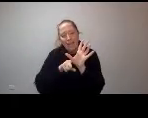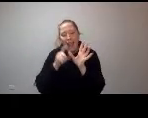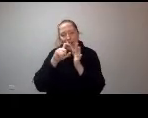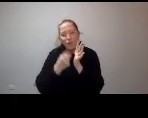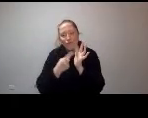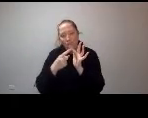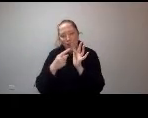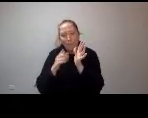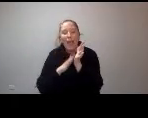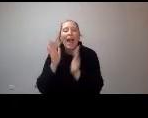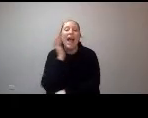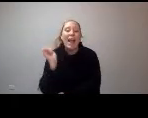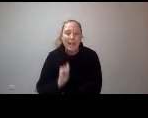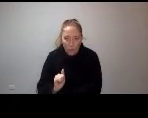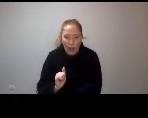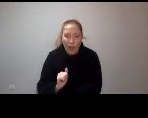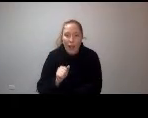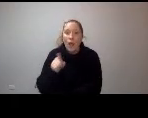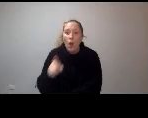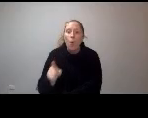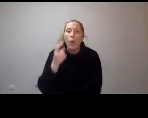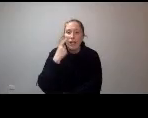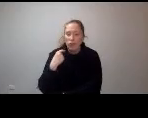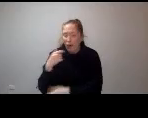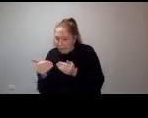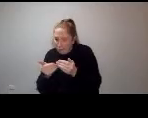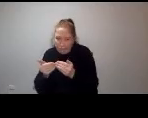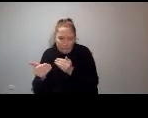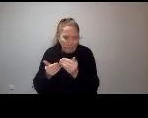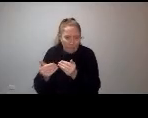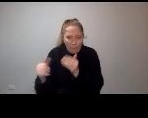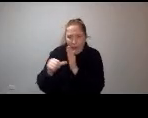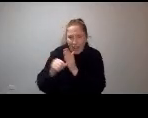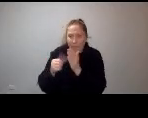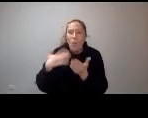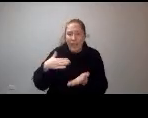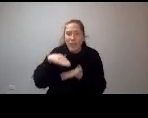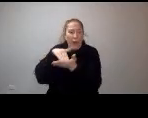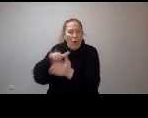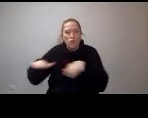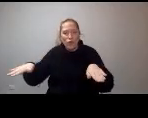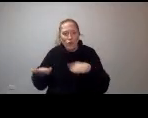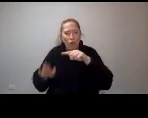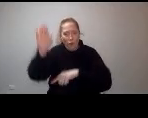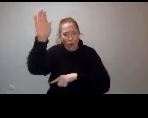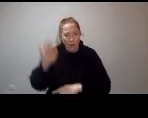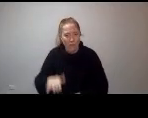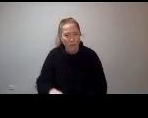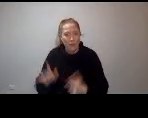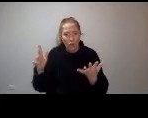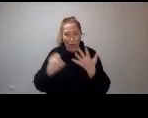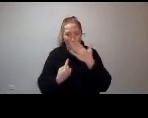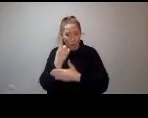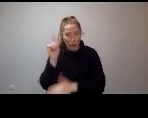and we cannot afford to squander our human capital. So, what's the opportunity? These are our Gold Medal tally results.